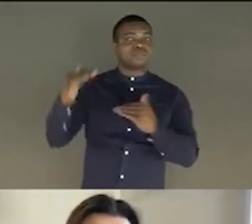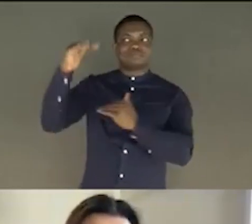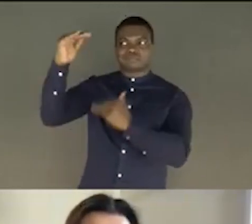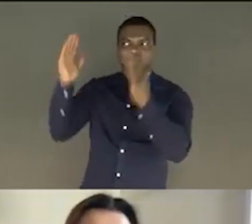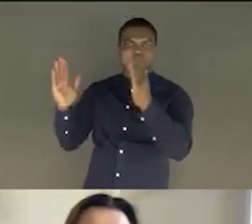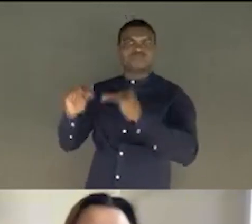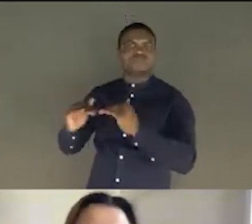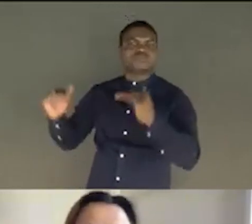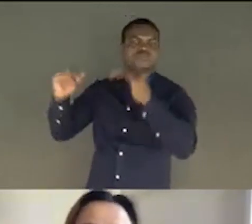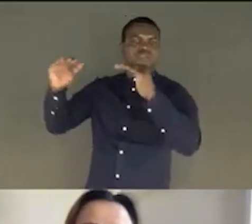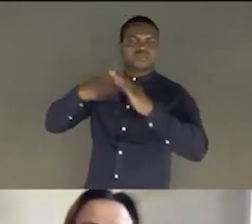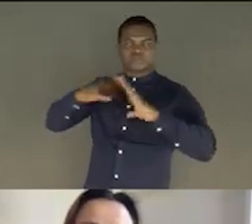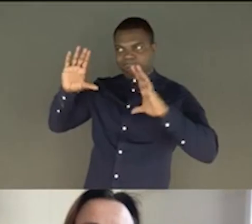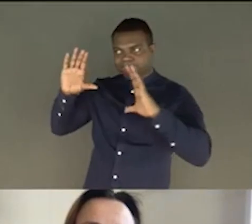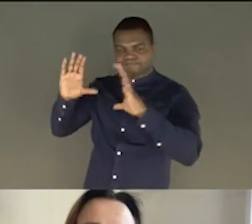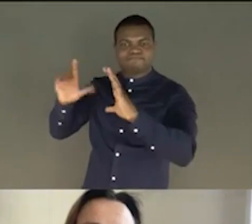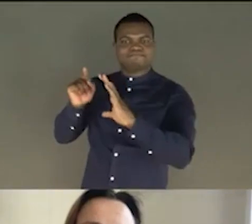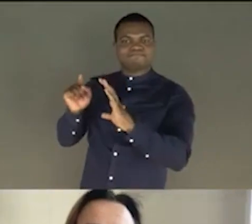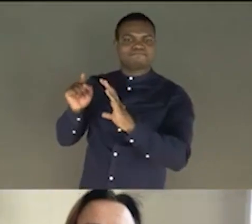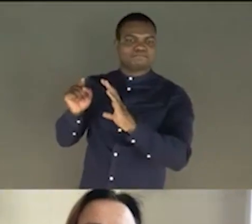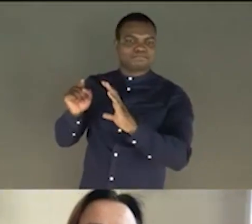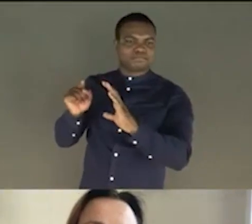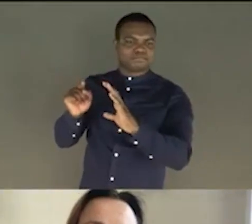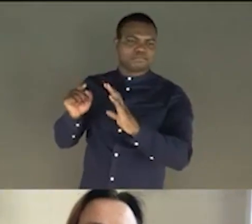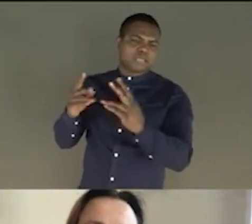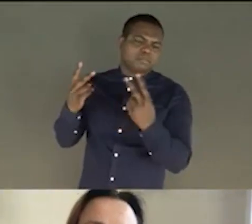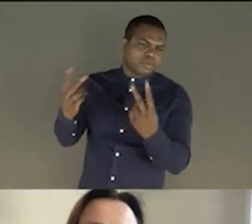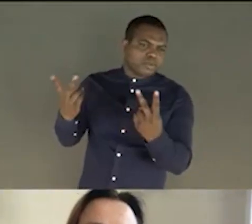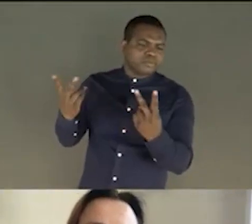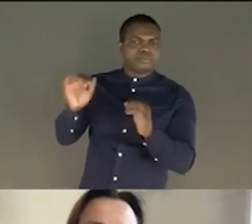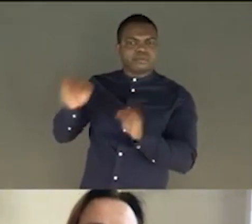it's so much how you present it, in which way, what is the most important